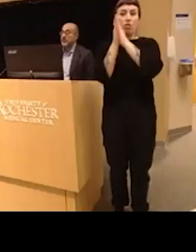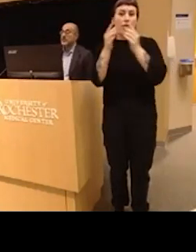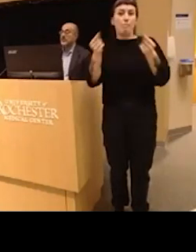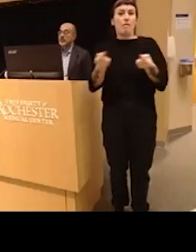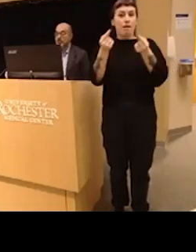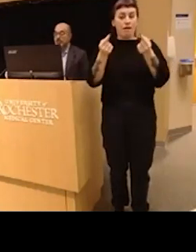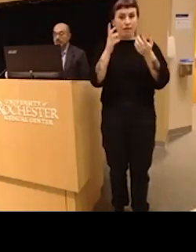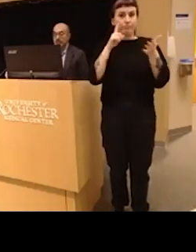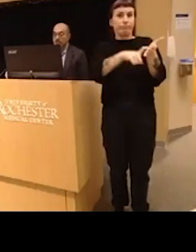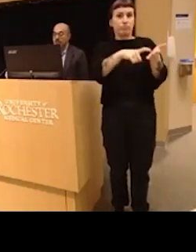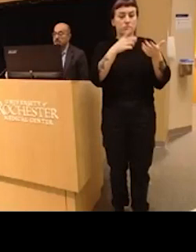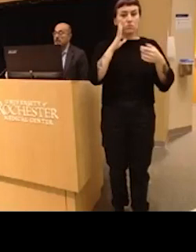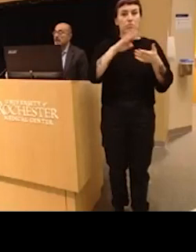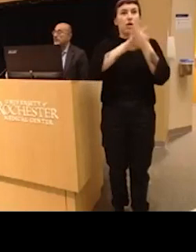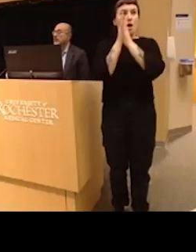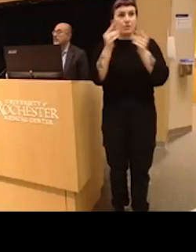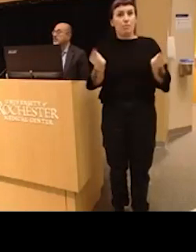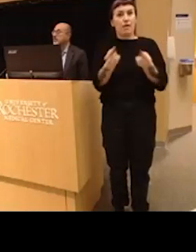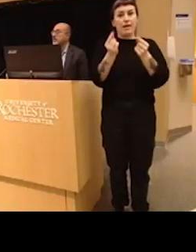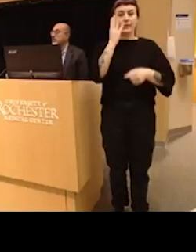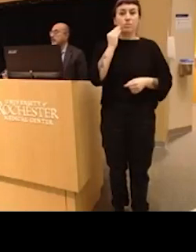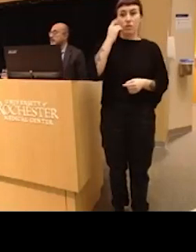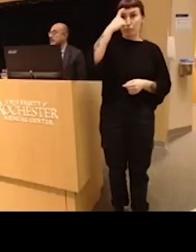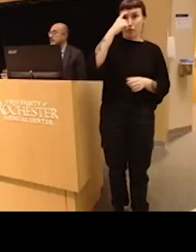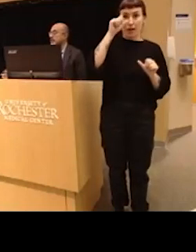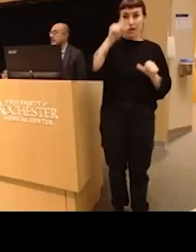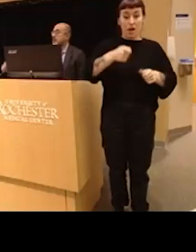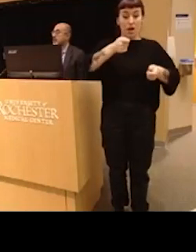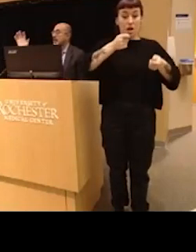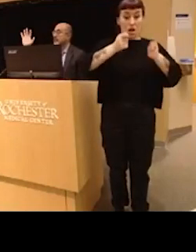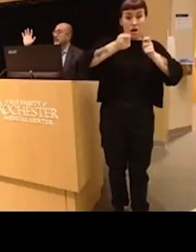turns them into the pain experience and the brain has the ability to modulate pain it can act like